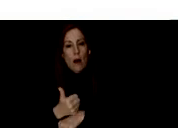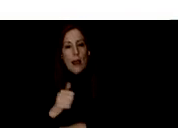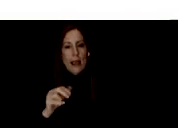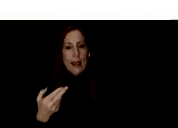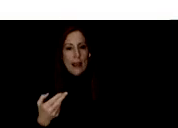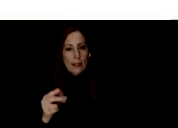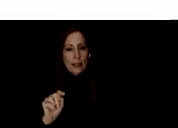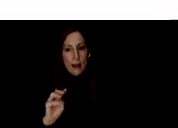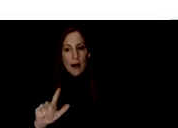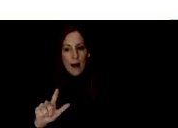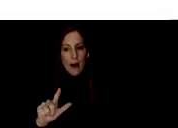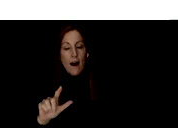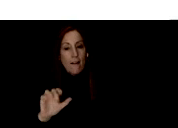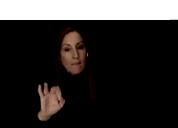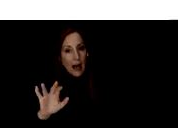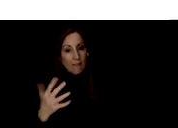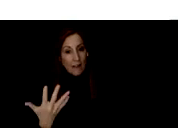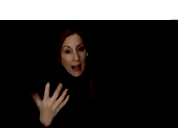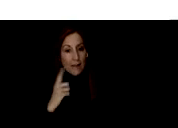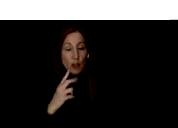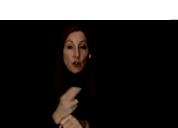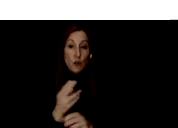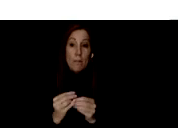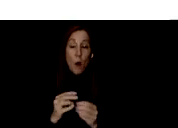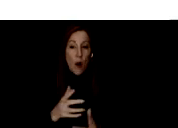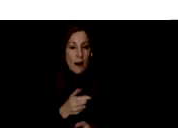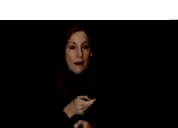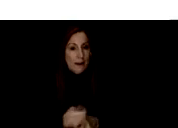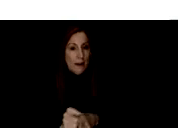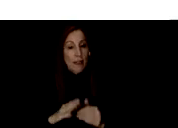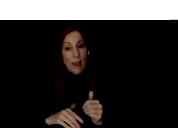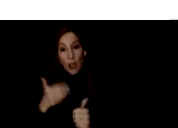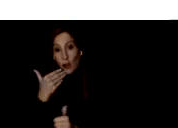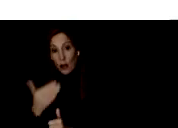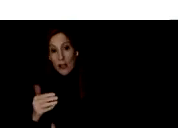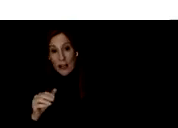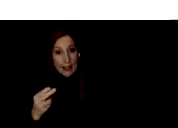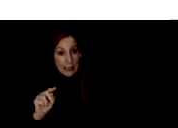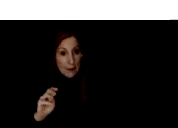and you can do more harm than good by adding ARIA attributes in HTML tags that do not need it.